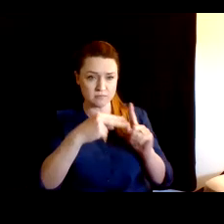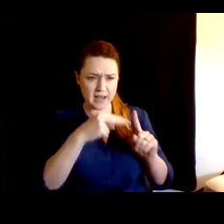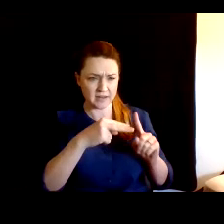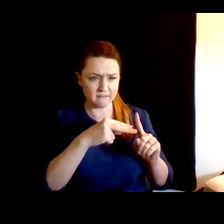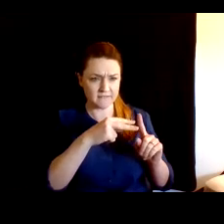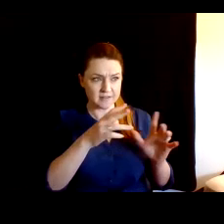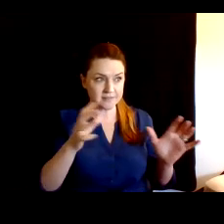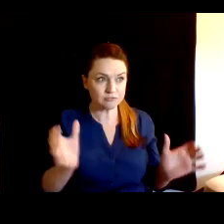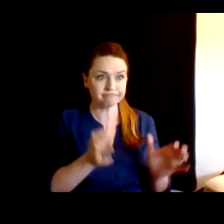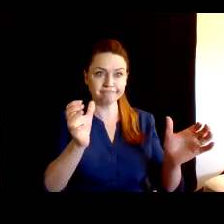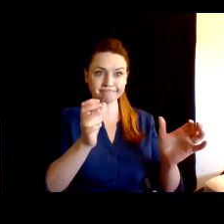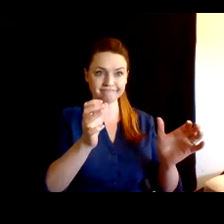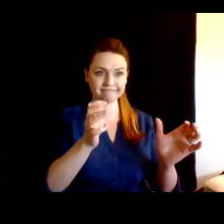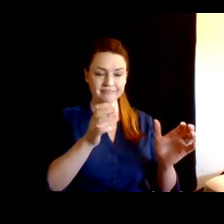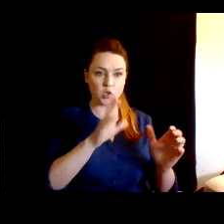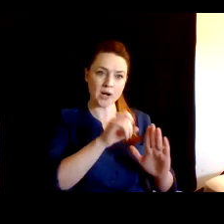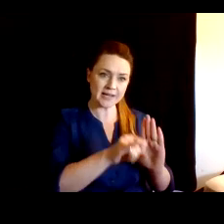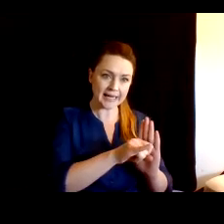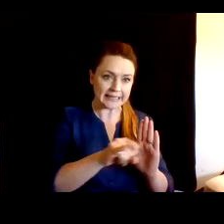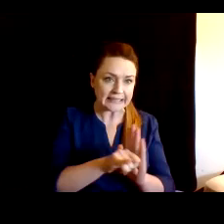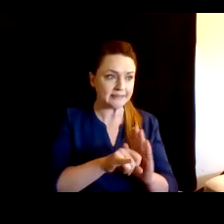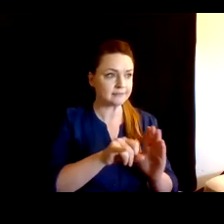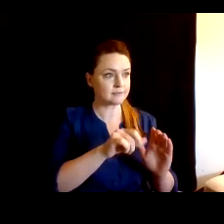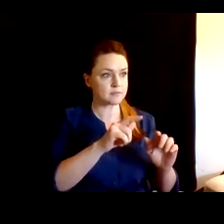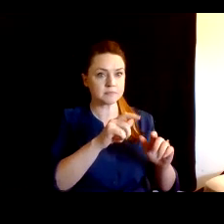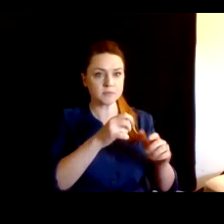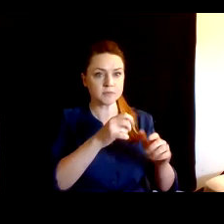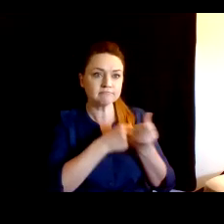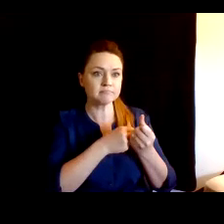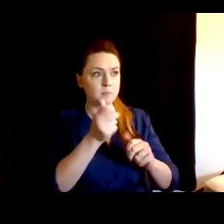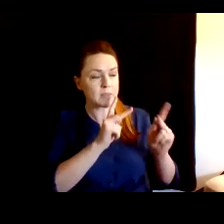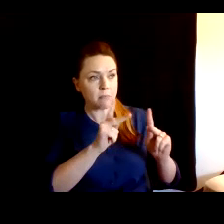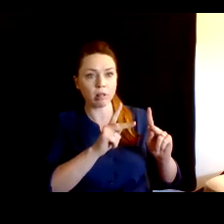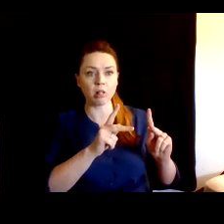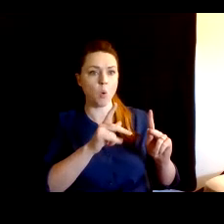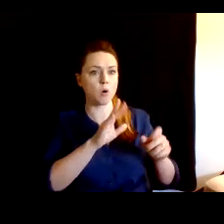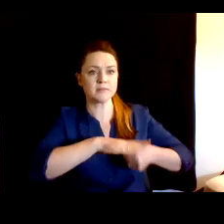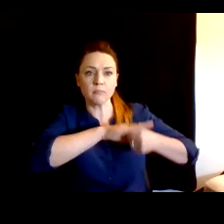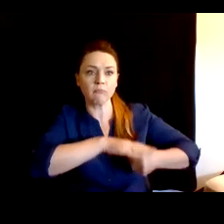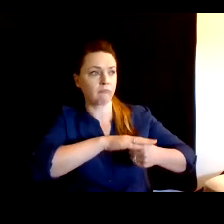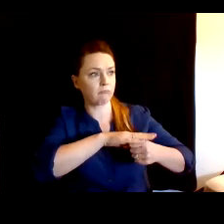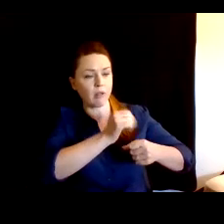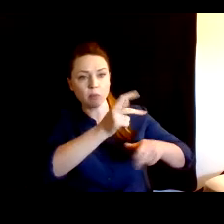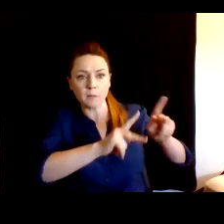or to identify with a certain group that has been marginalized or disenfranchised. It's one thing to do that personally.